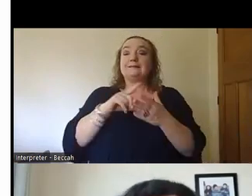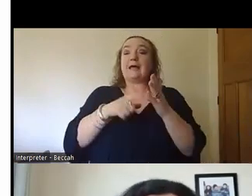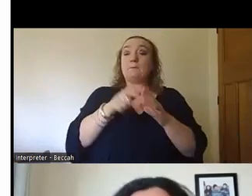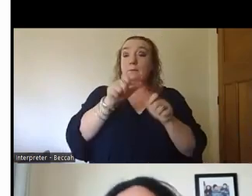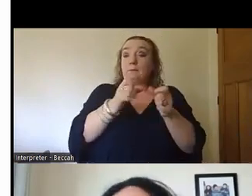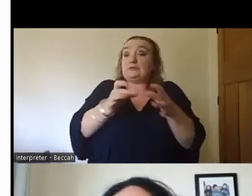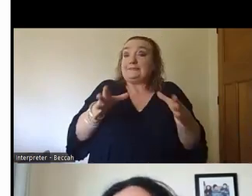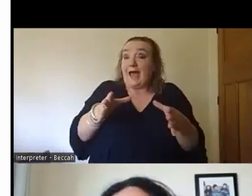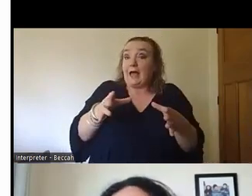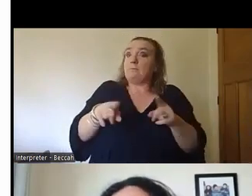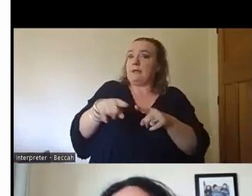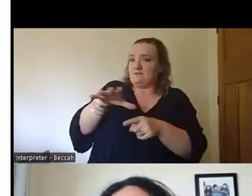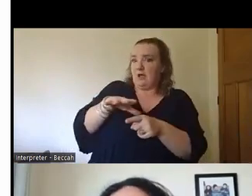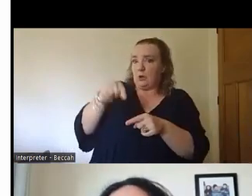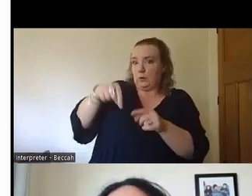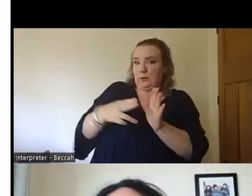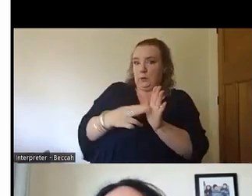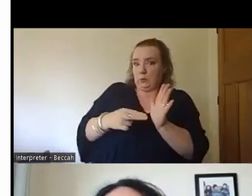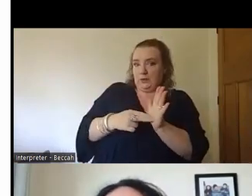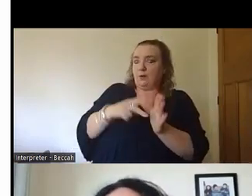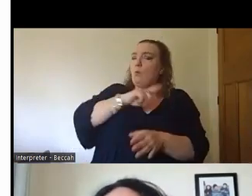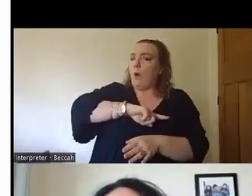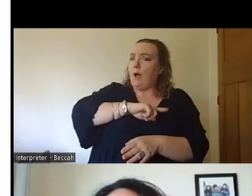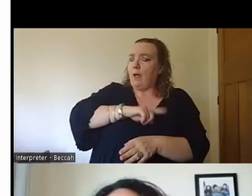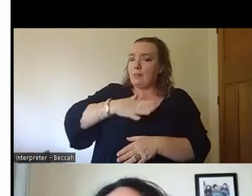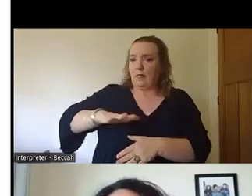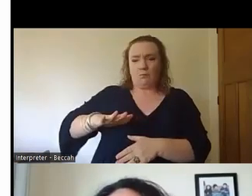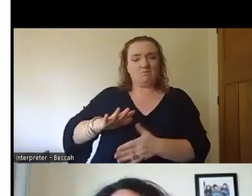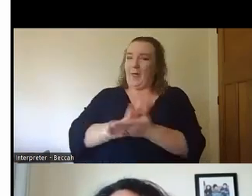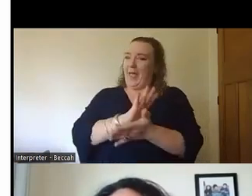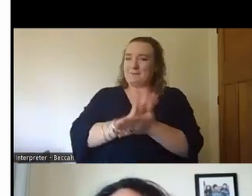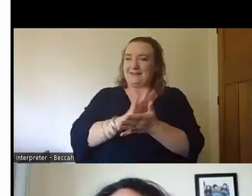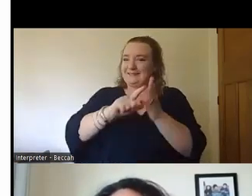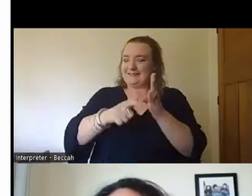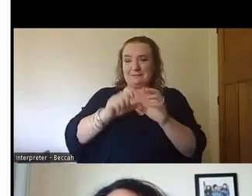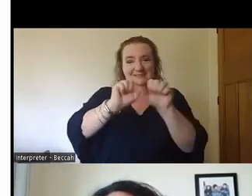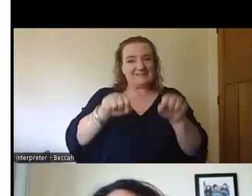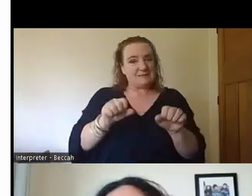and their whānau in New Zealand, because they weren't happy with the disability systems in place,